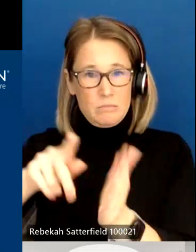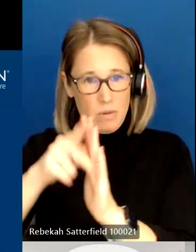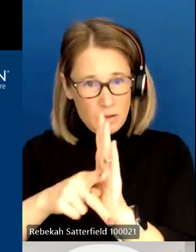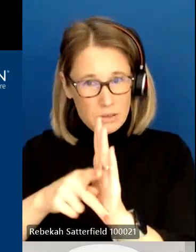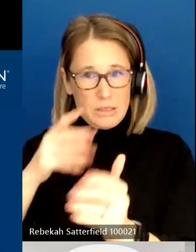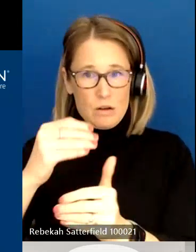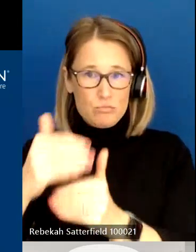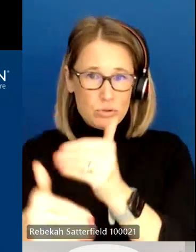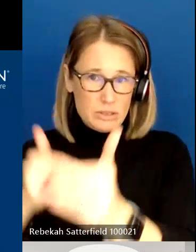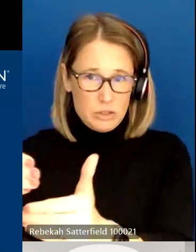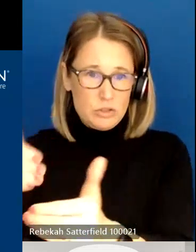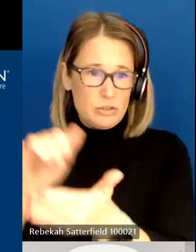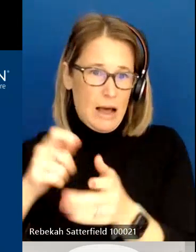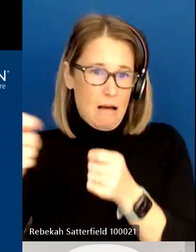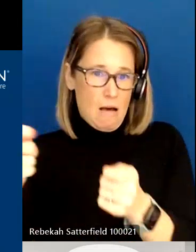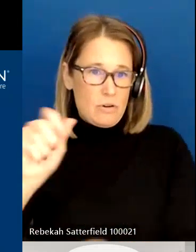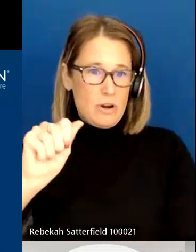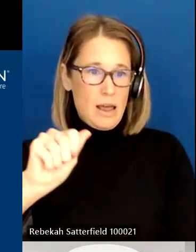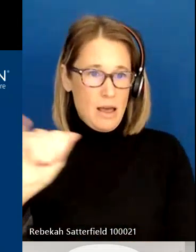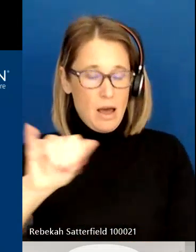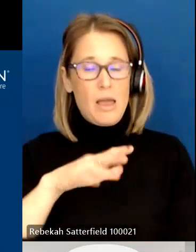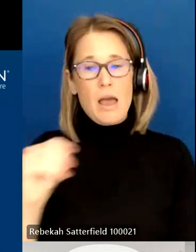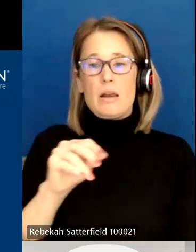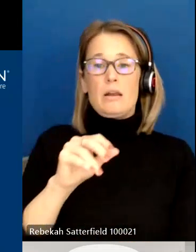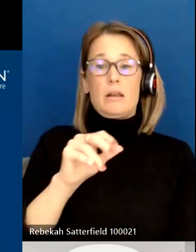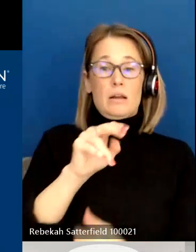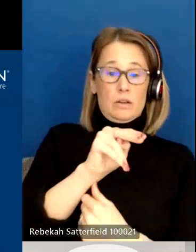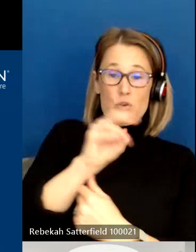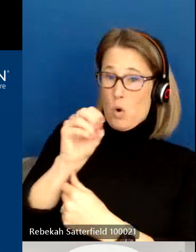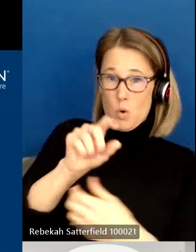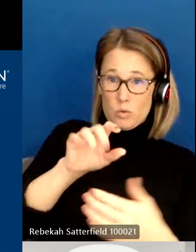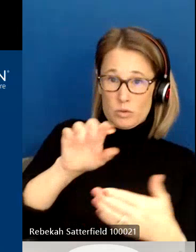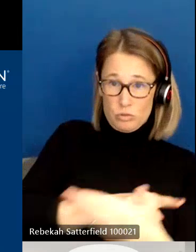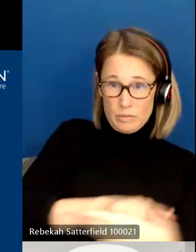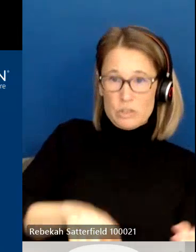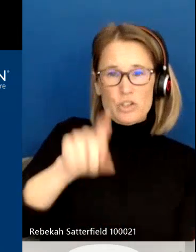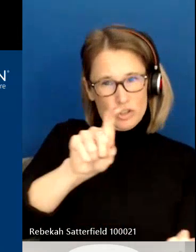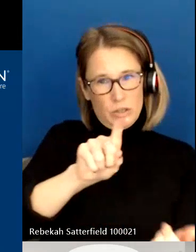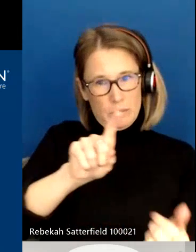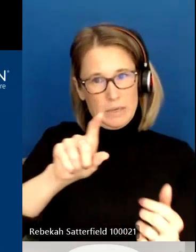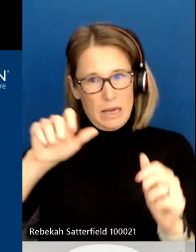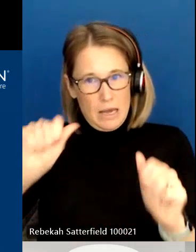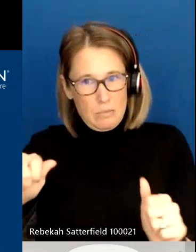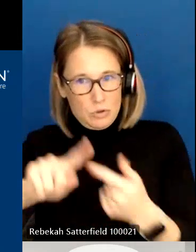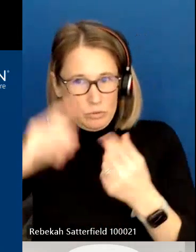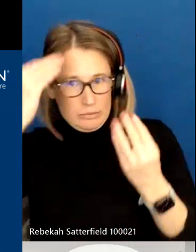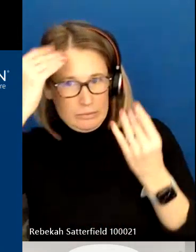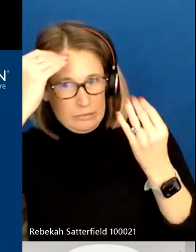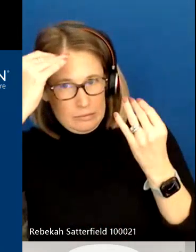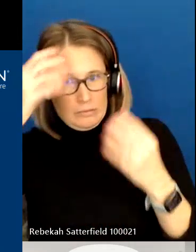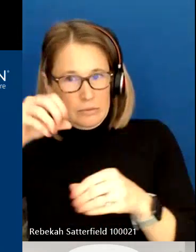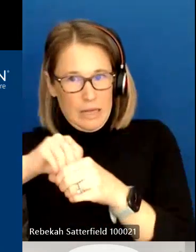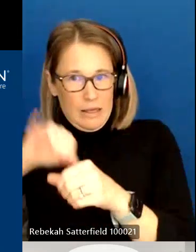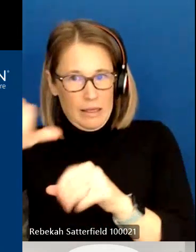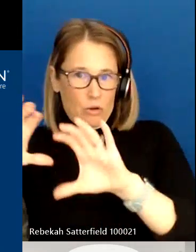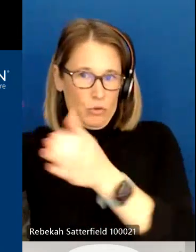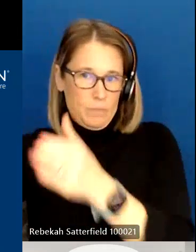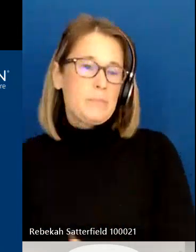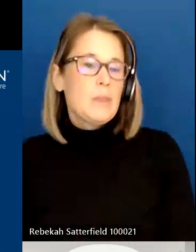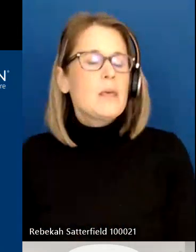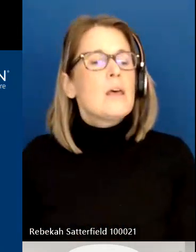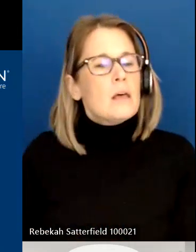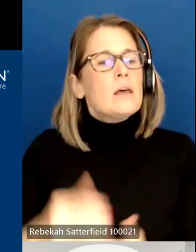system and non-discrimination should be one of the focuses of that effort then how can you mitigate